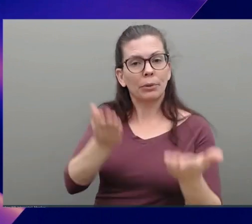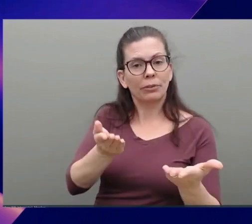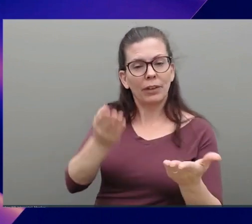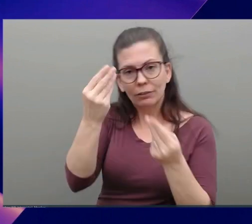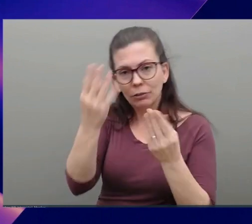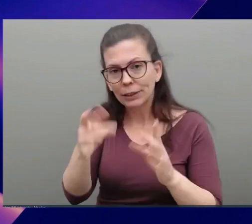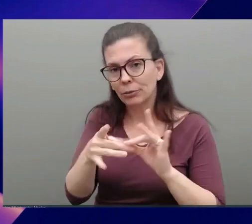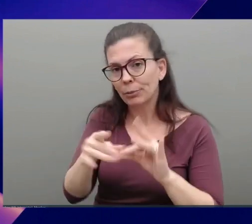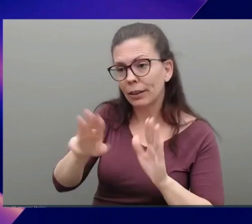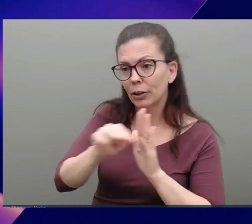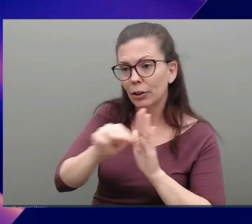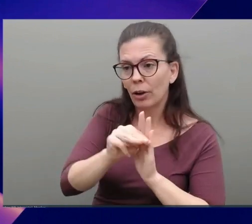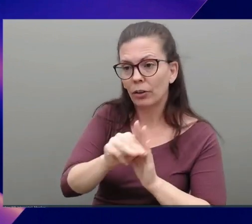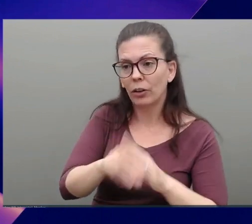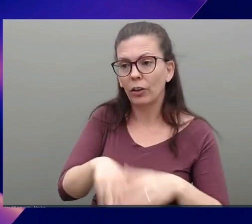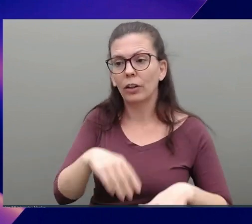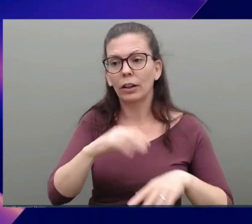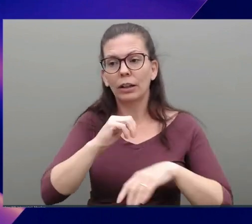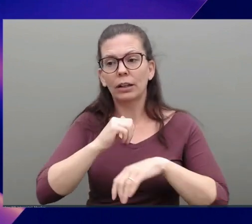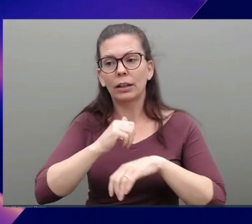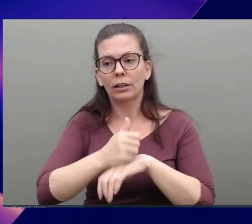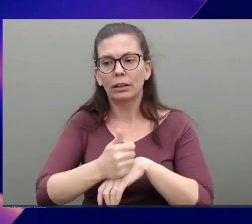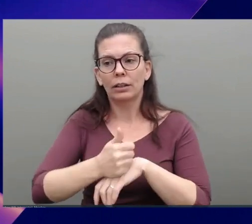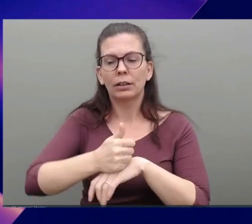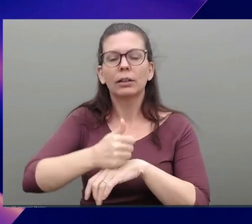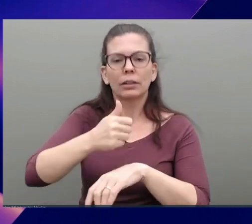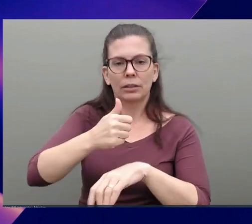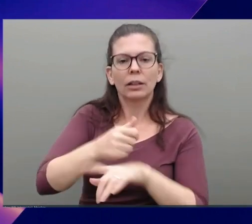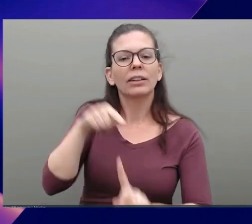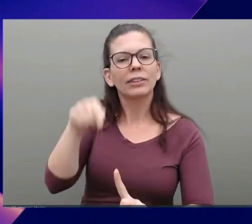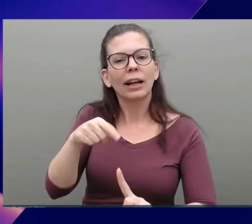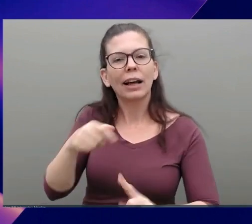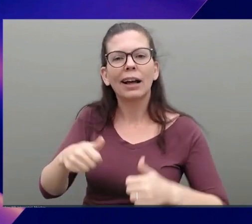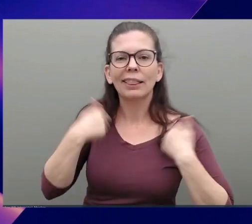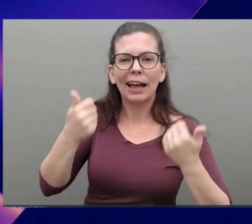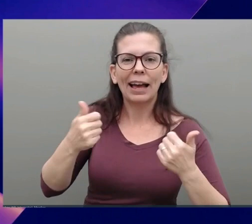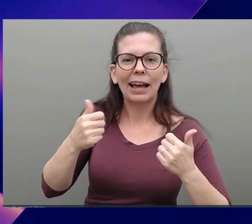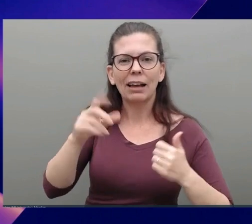they host it using SageMaker, they call live data and they get result out of it.